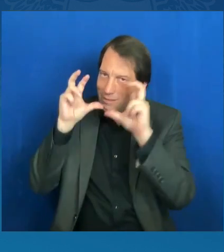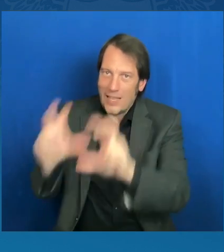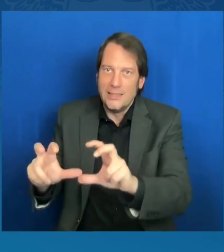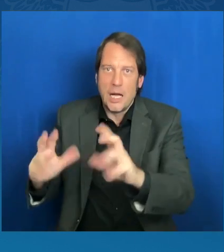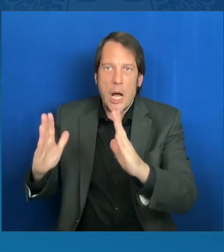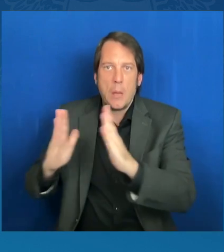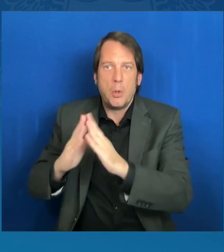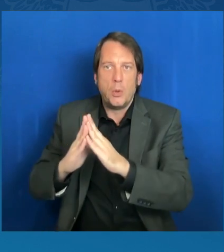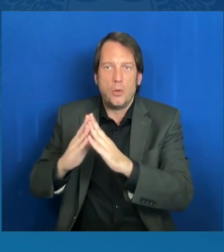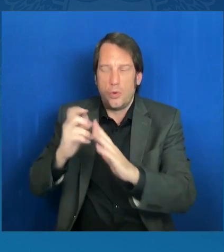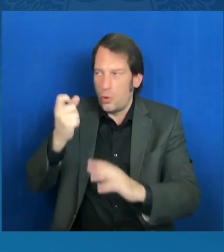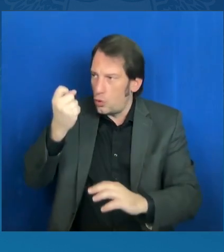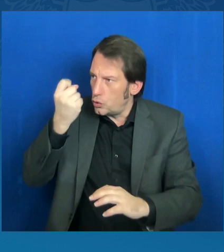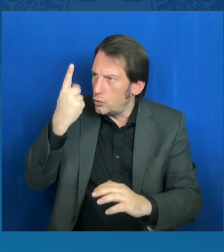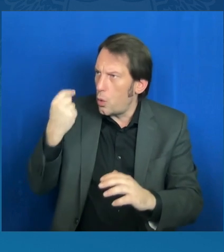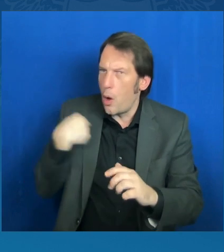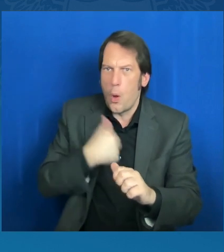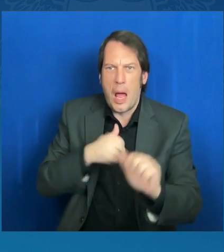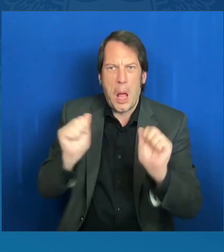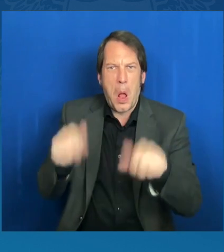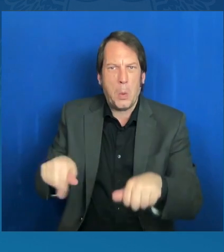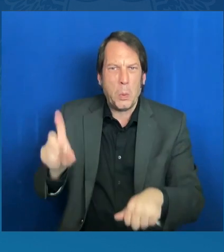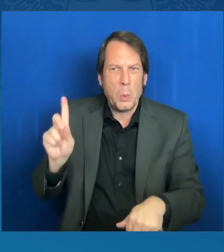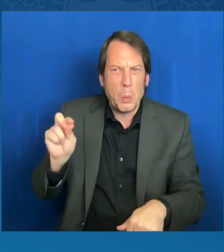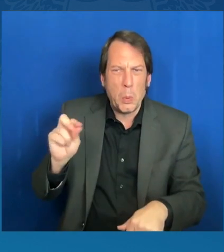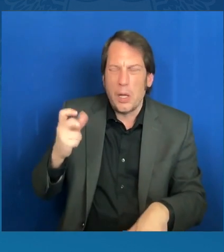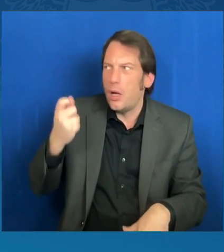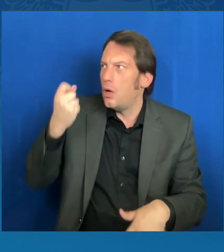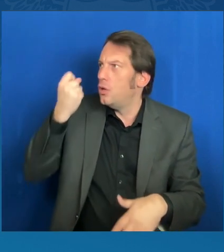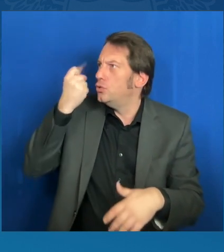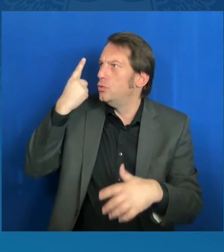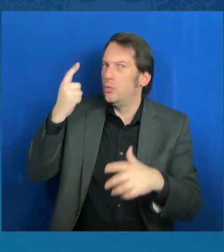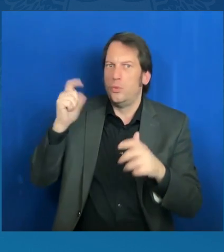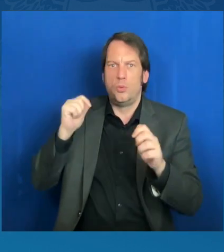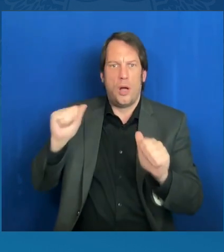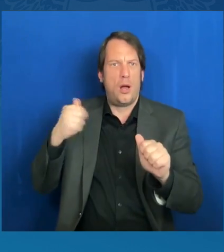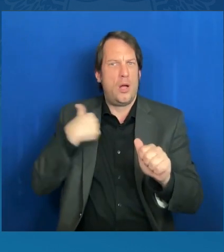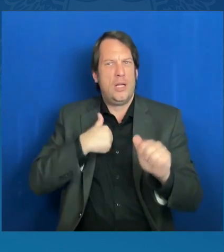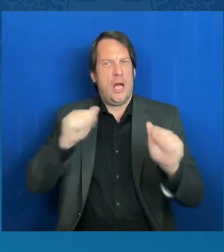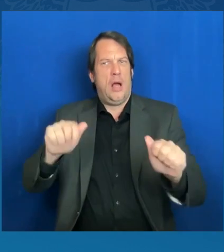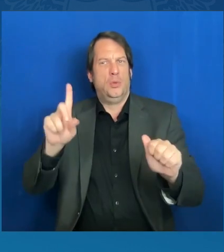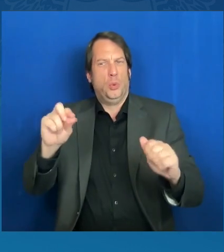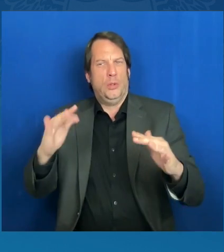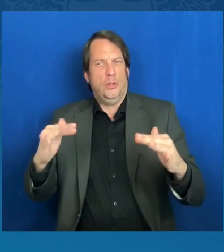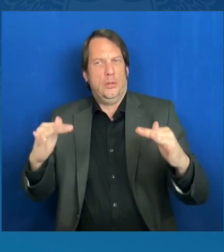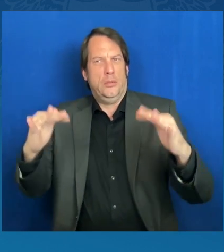and then being motivated with that knowledge to do what we can to reduce harm,